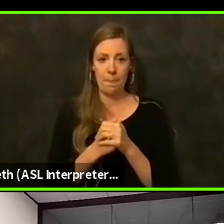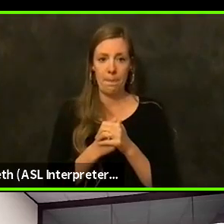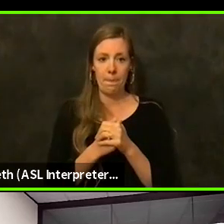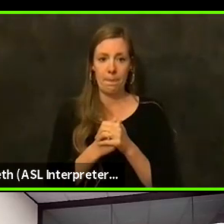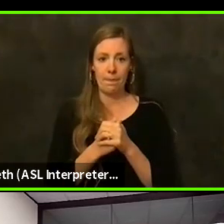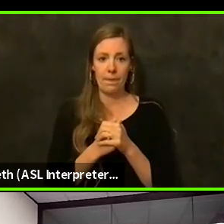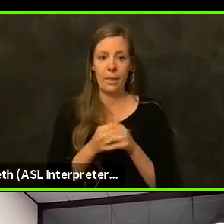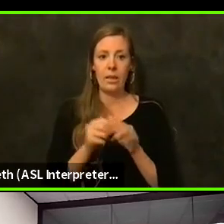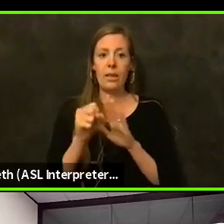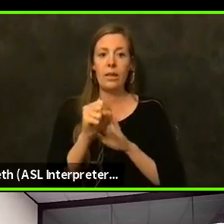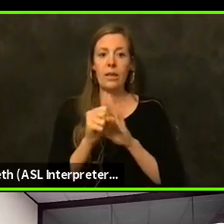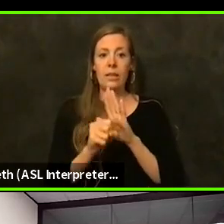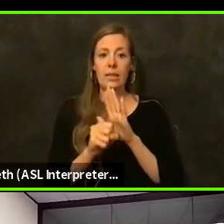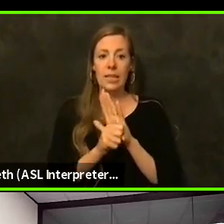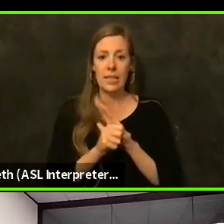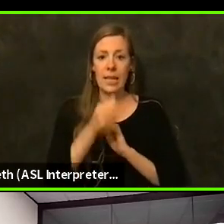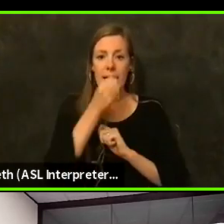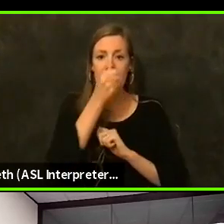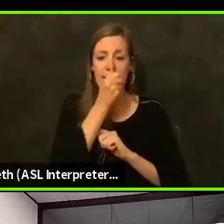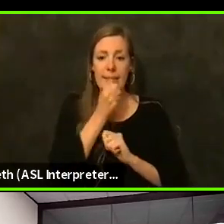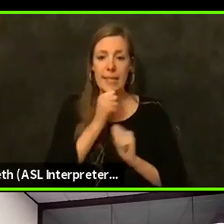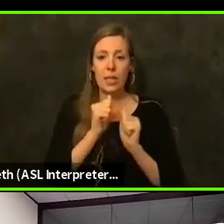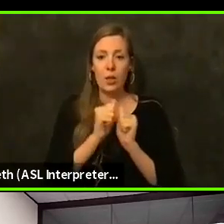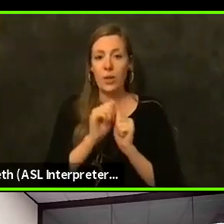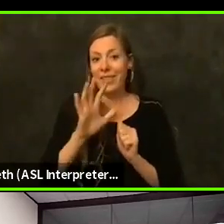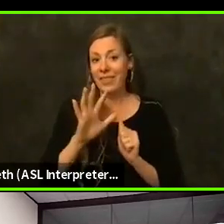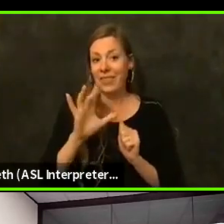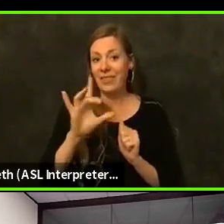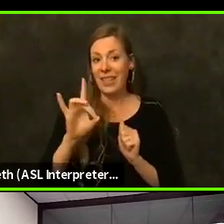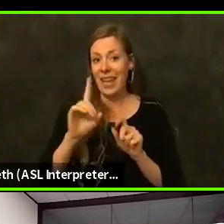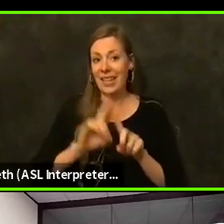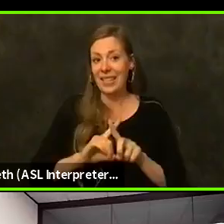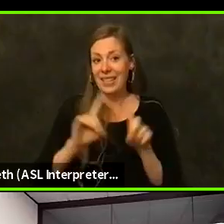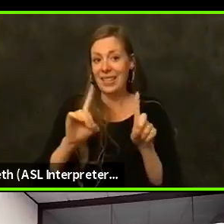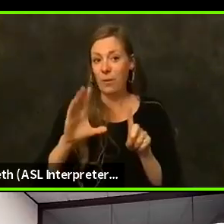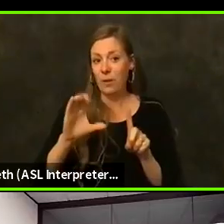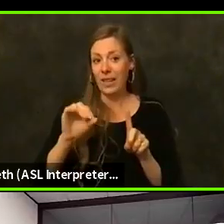has is dealing with 58 different counties of different sizes,